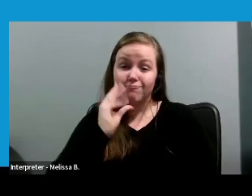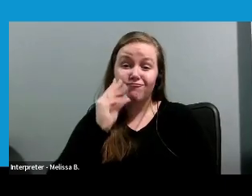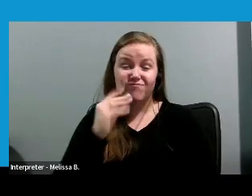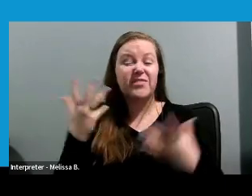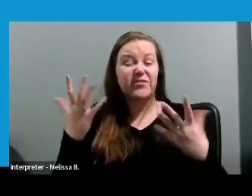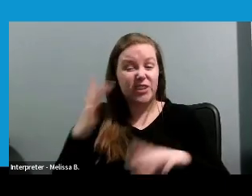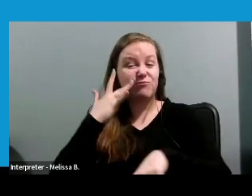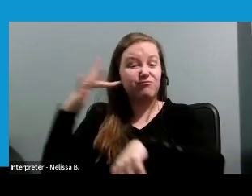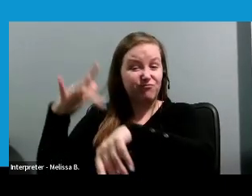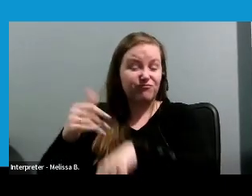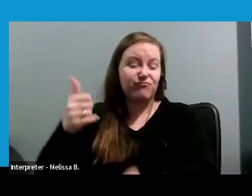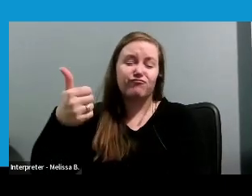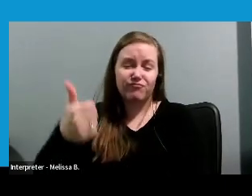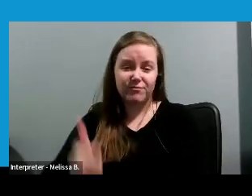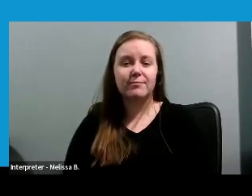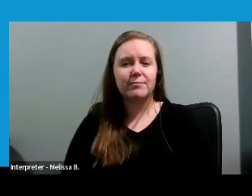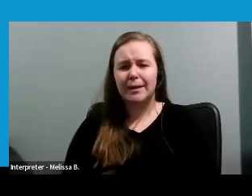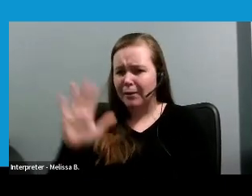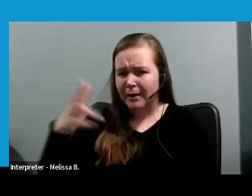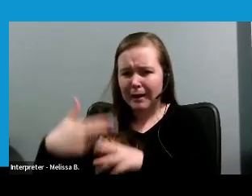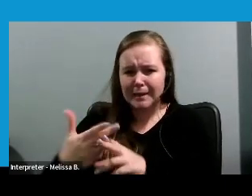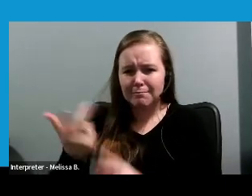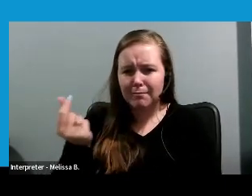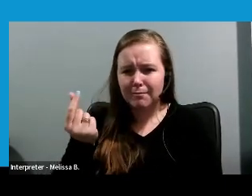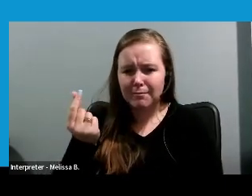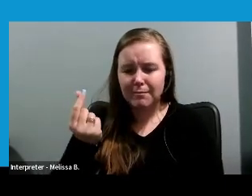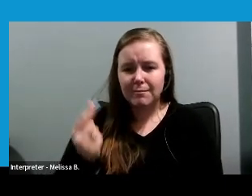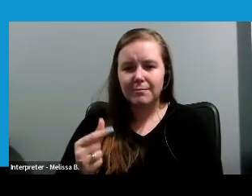Shannon Spencer (she/her): Great, thank you for sharing. Sorry, I didn't get your name. What was it? Lisa Levesque: Devin.